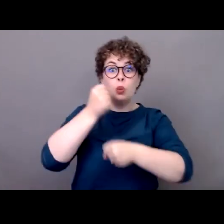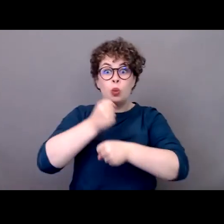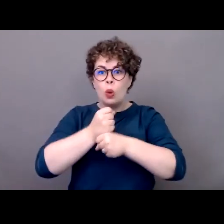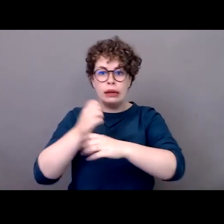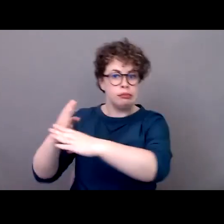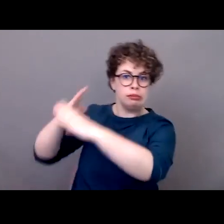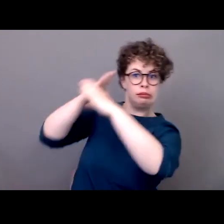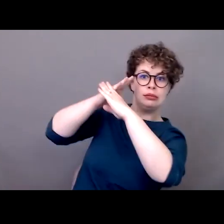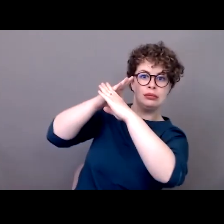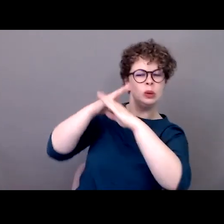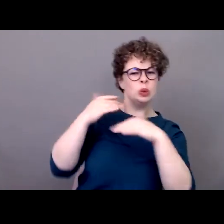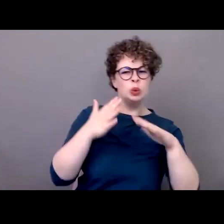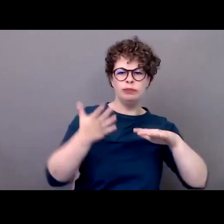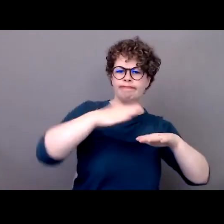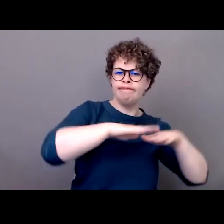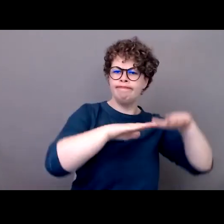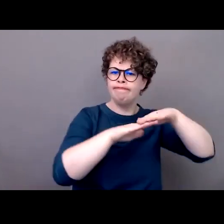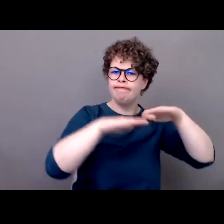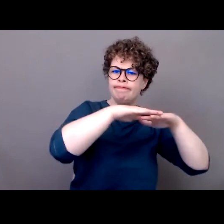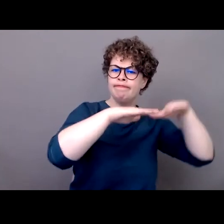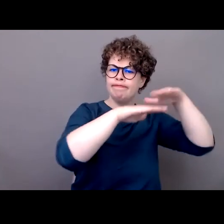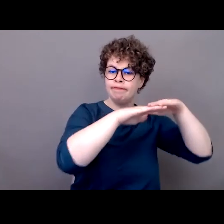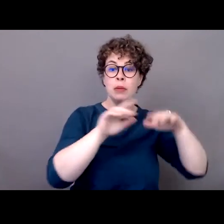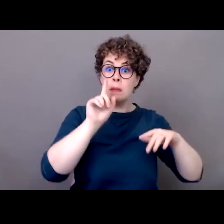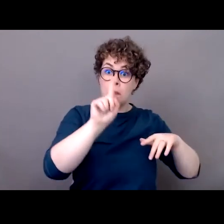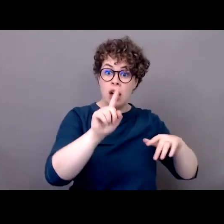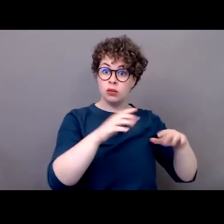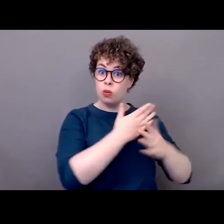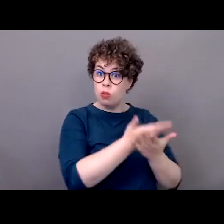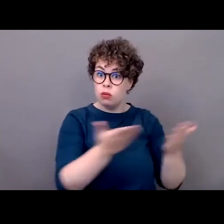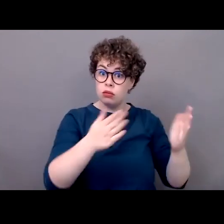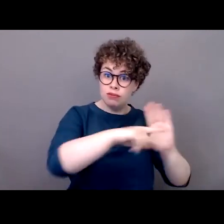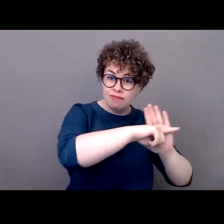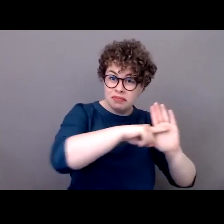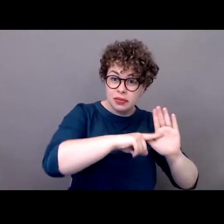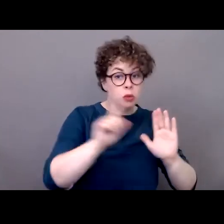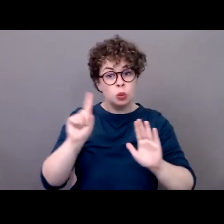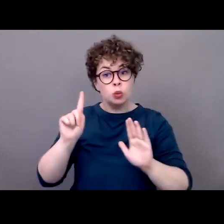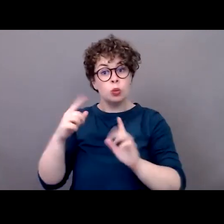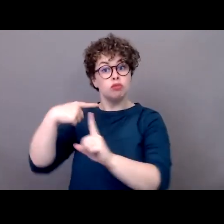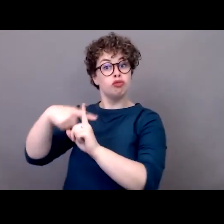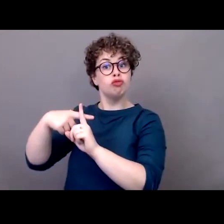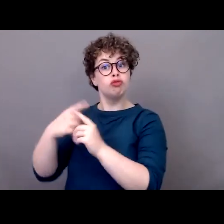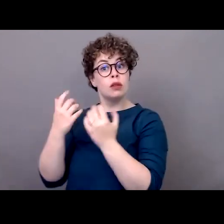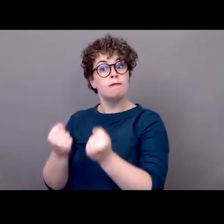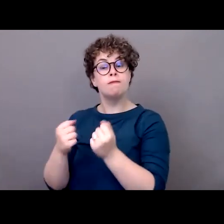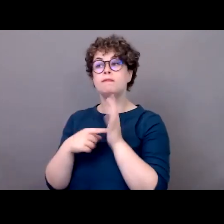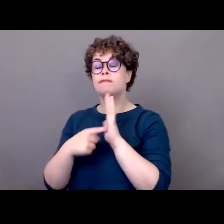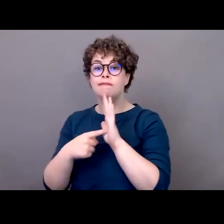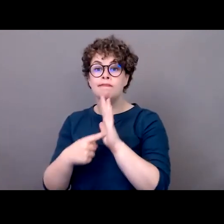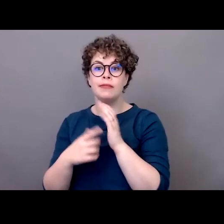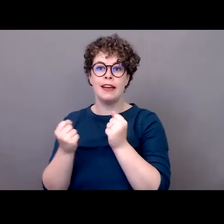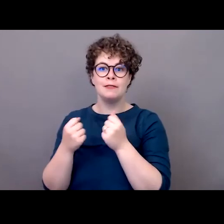tools available and there are great people that are concerned about making the life of disabled